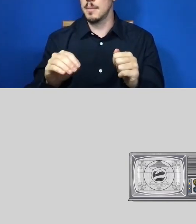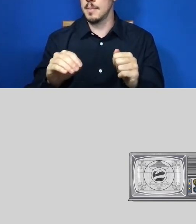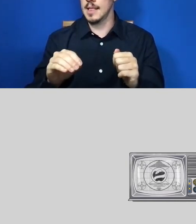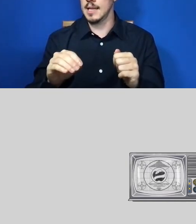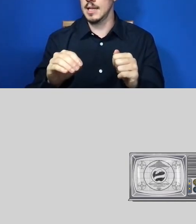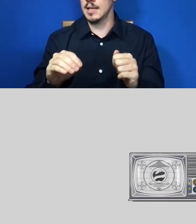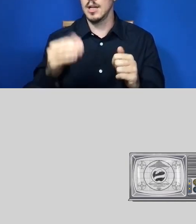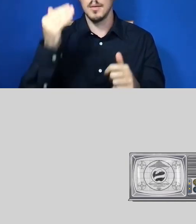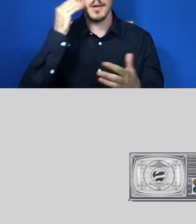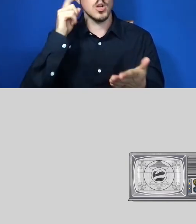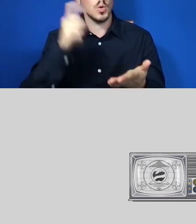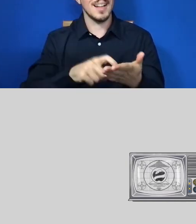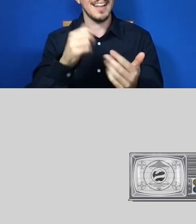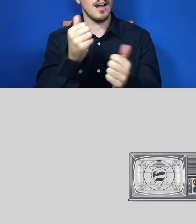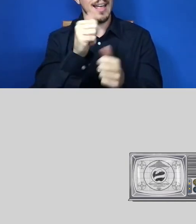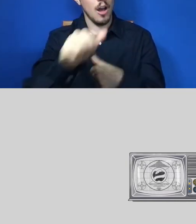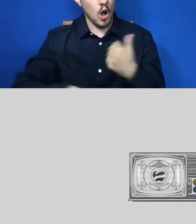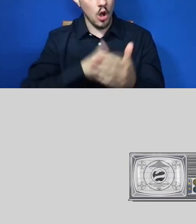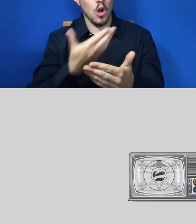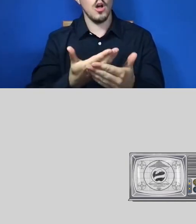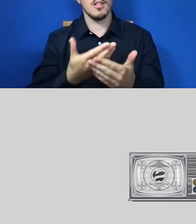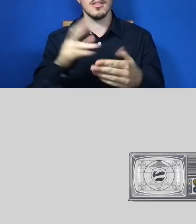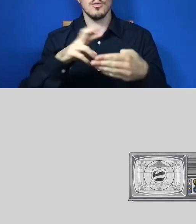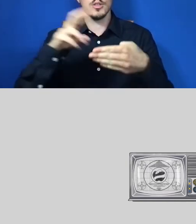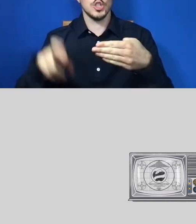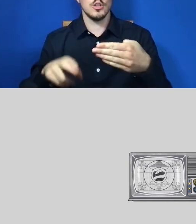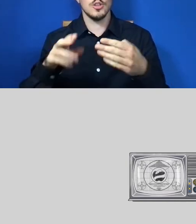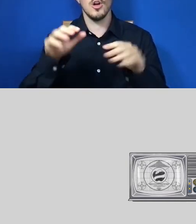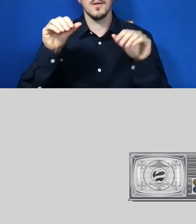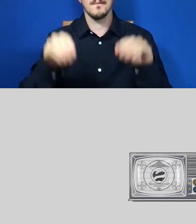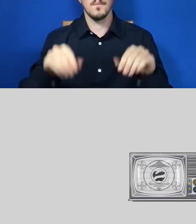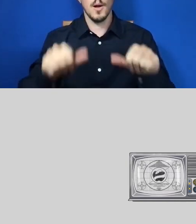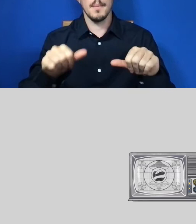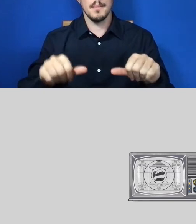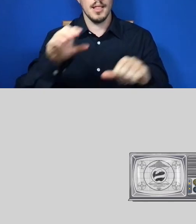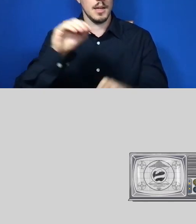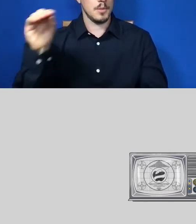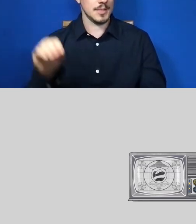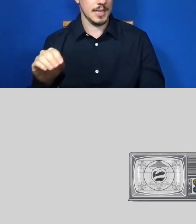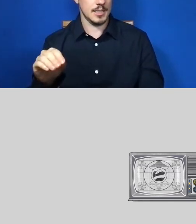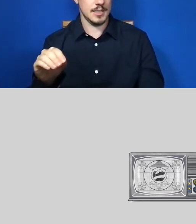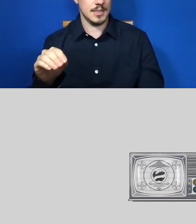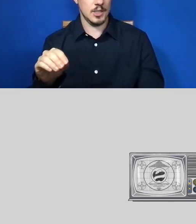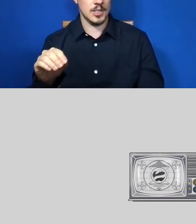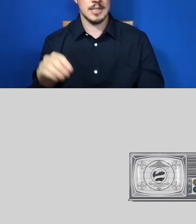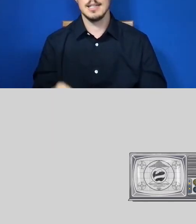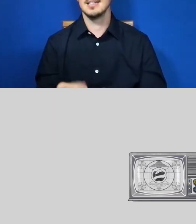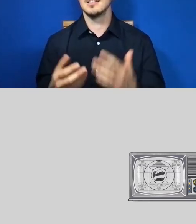Note that all these values are a probability. We then check if this prediction